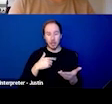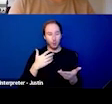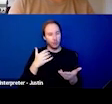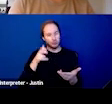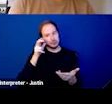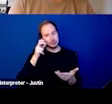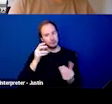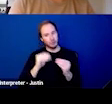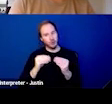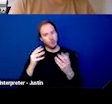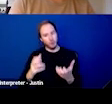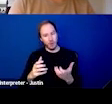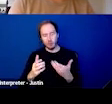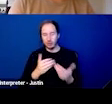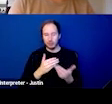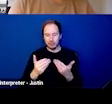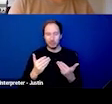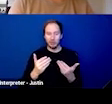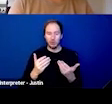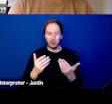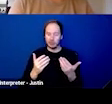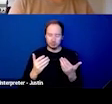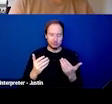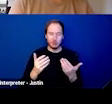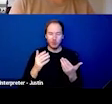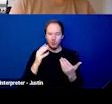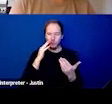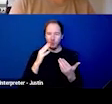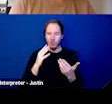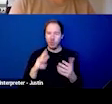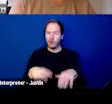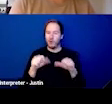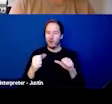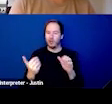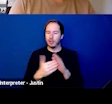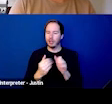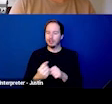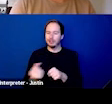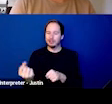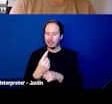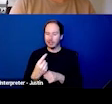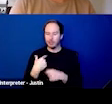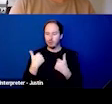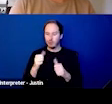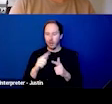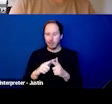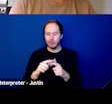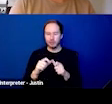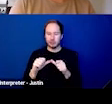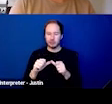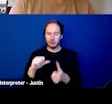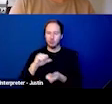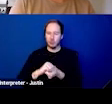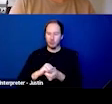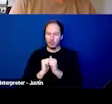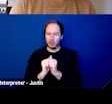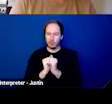So we'll bring everybody back (chuckles) next year. We'll have to keep thinking of ways to work together. And we've heard from all the attendees,